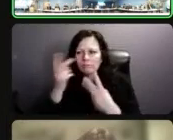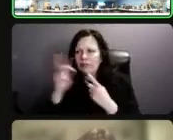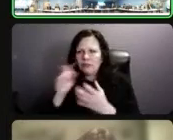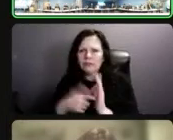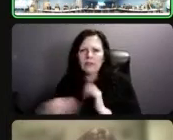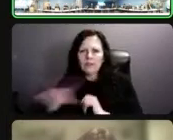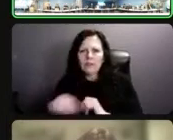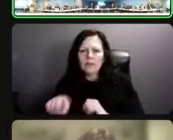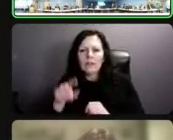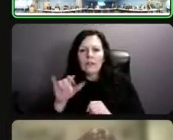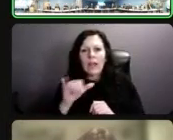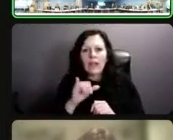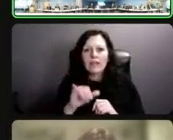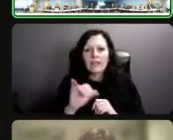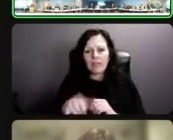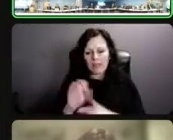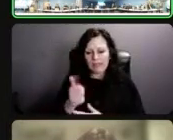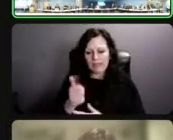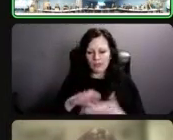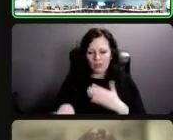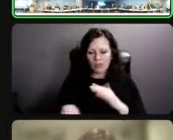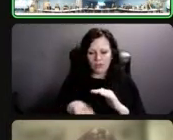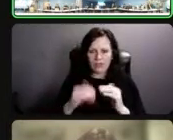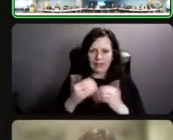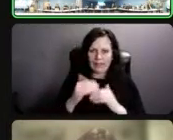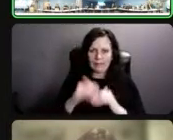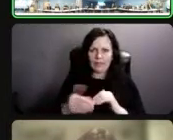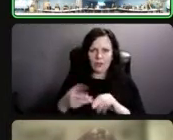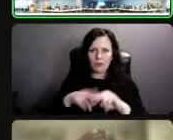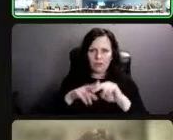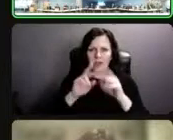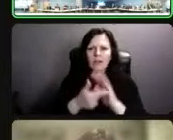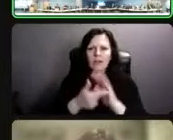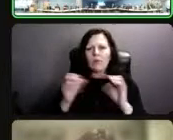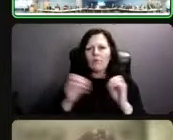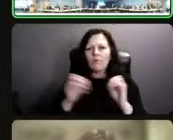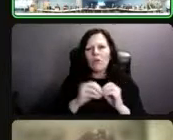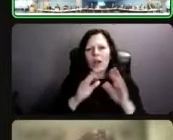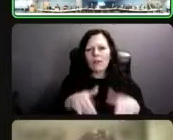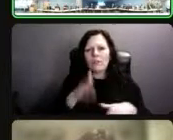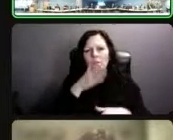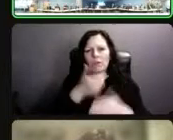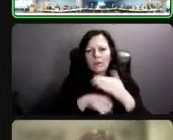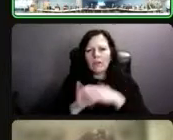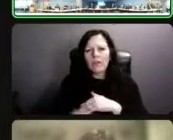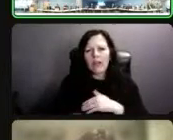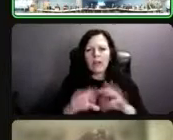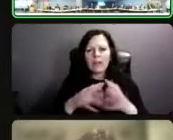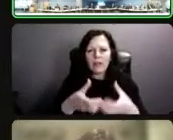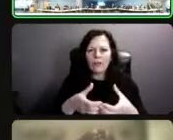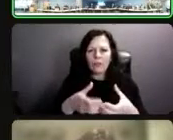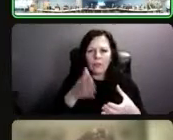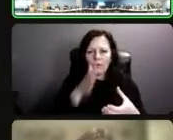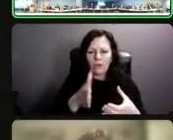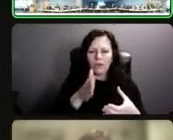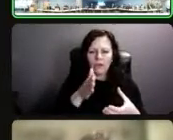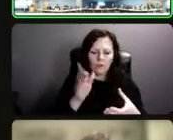THE HIGHER THE RATE THE MORE COMPRESSION YOU WOULD SEE AS WE